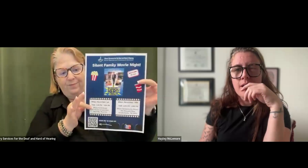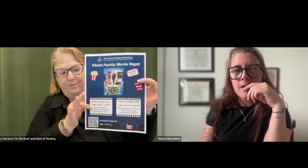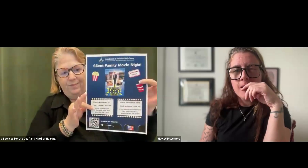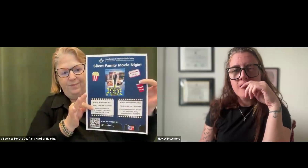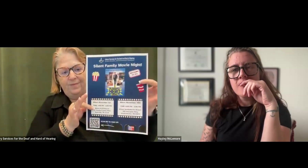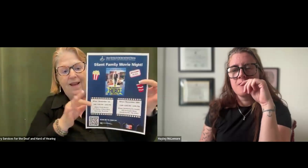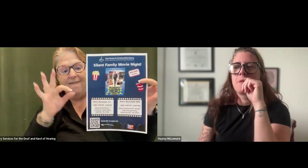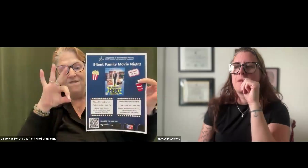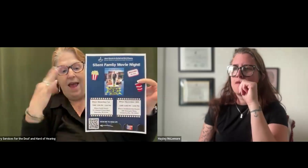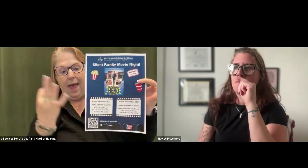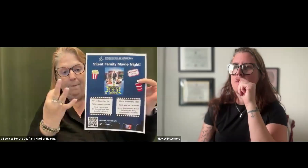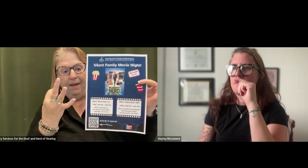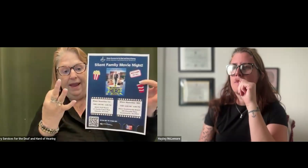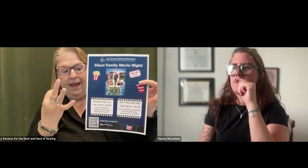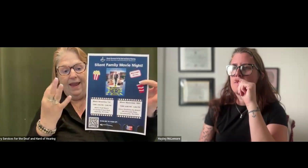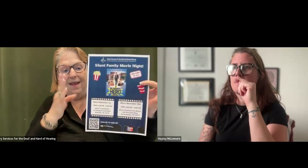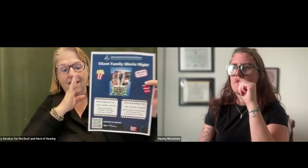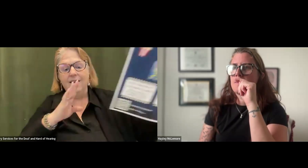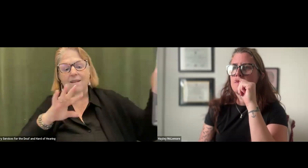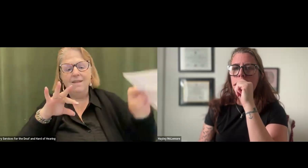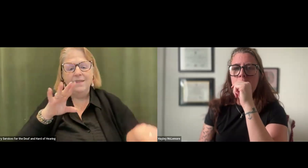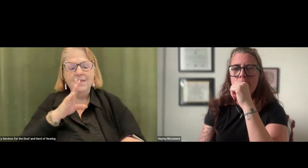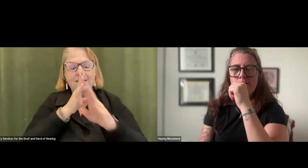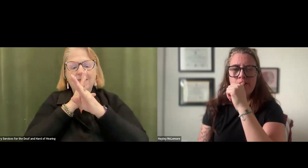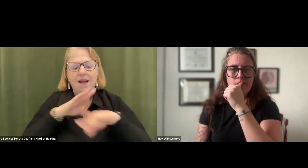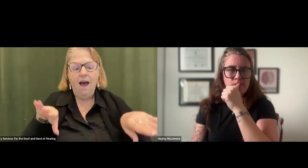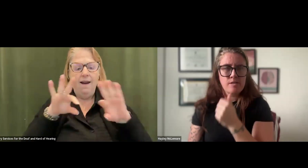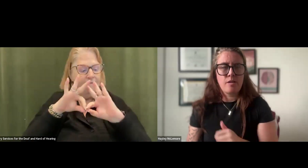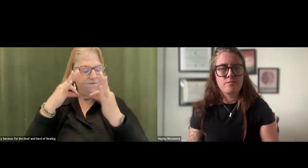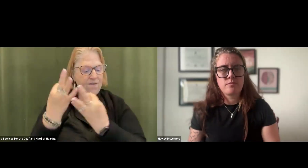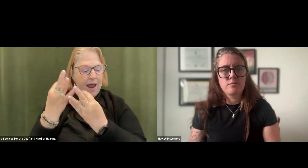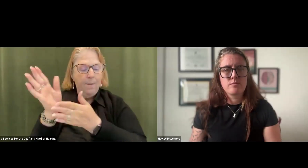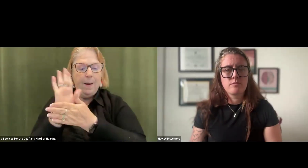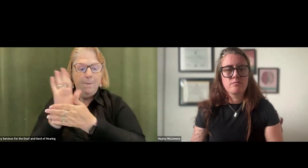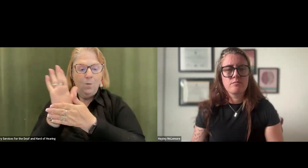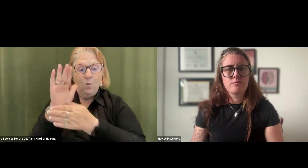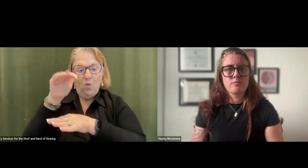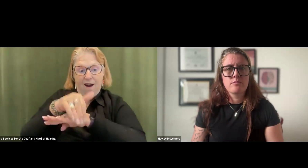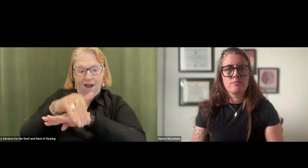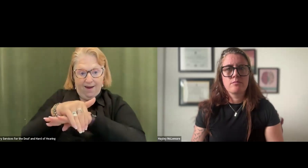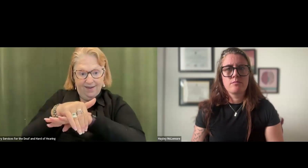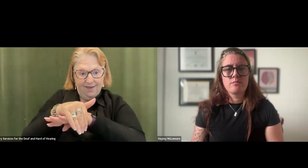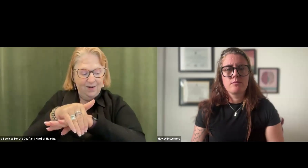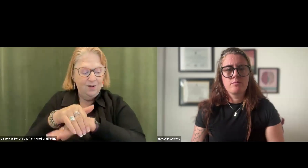is we have this event coming up. It's a family event. It's a silent family movie night